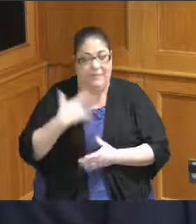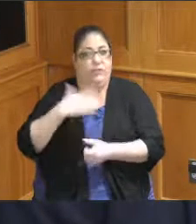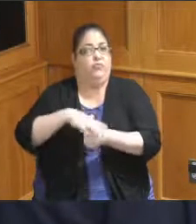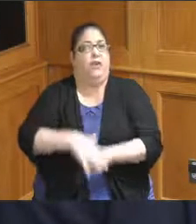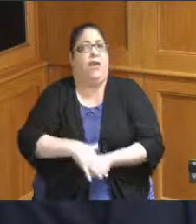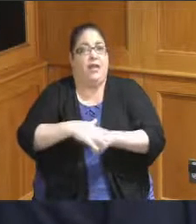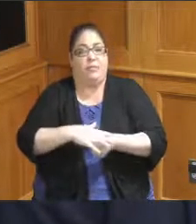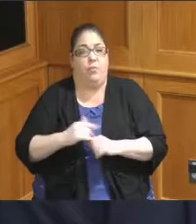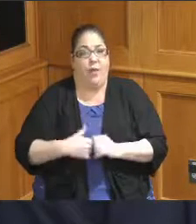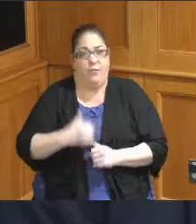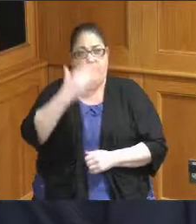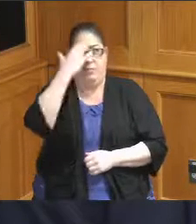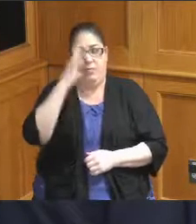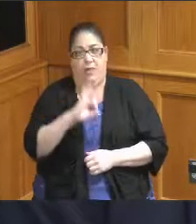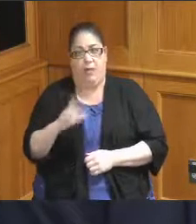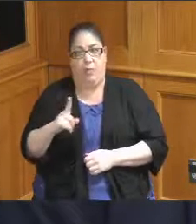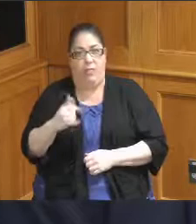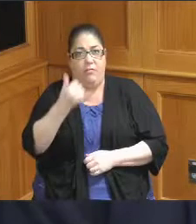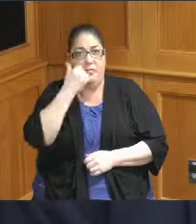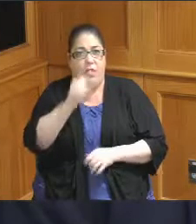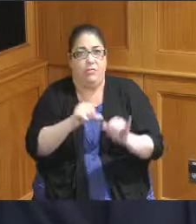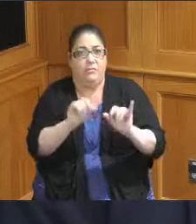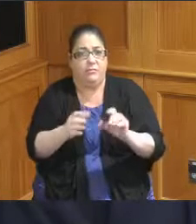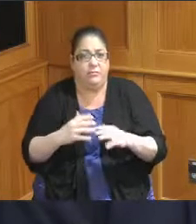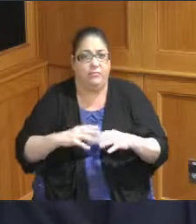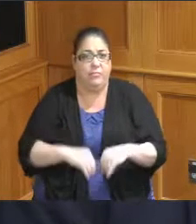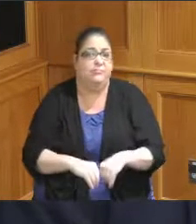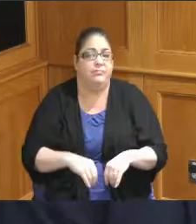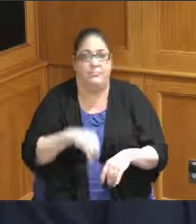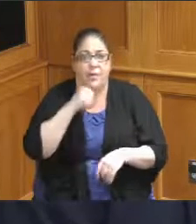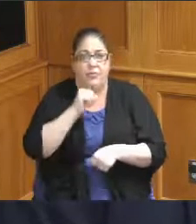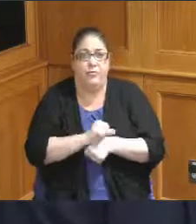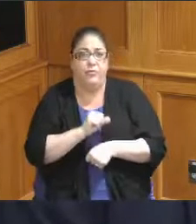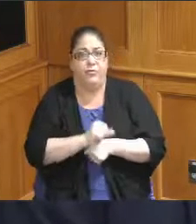you're you're responding in in the way that will make sure that it doesn't happen again